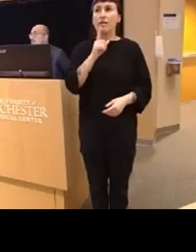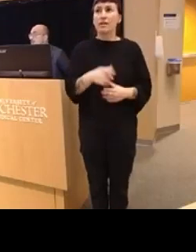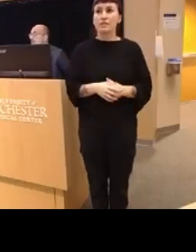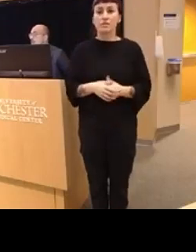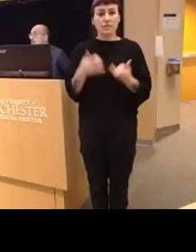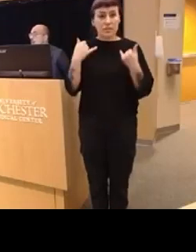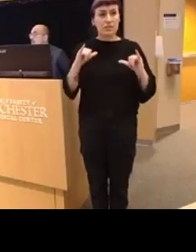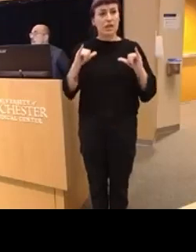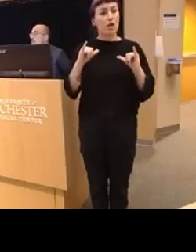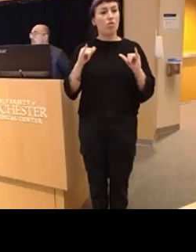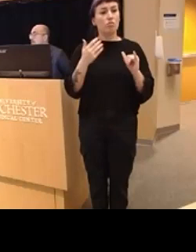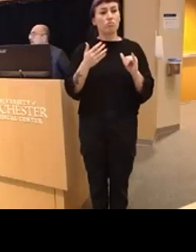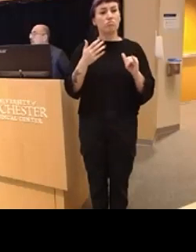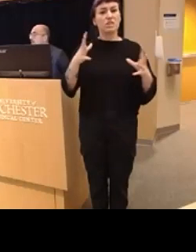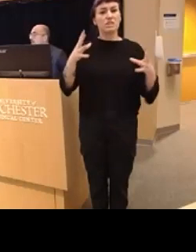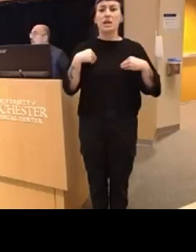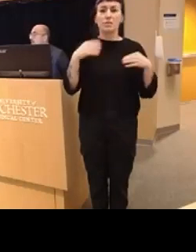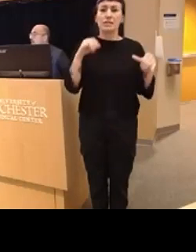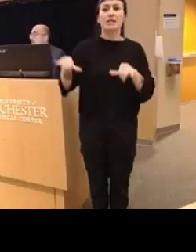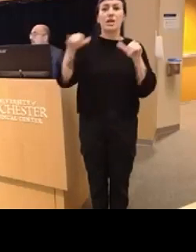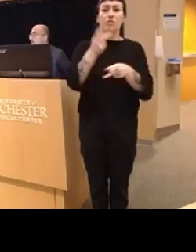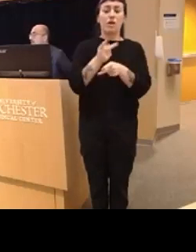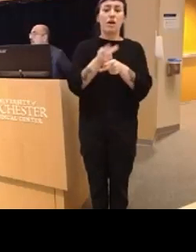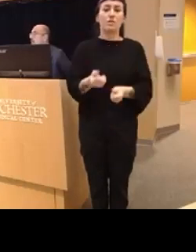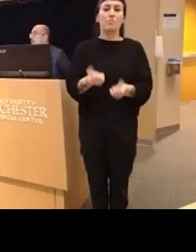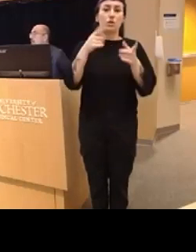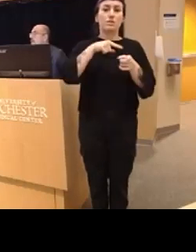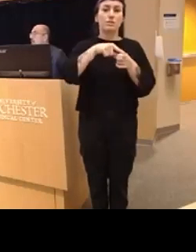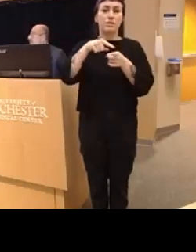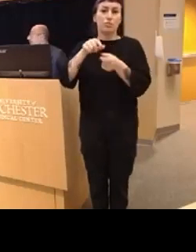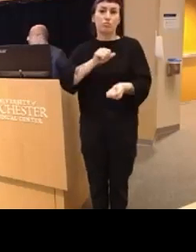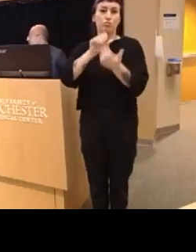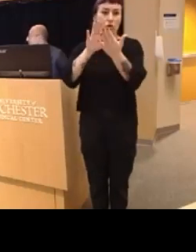still the well accepted standard of care is to have a multi-disciplinary approach in Pediatrics